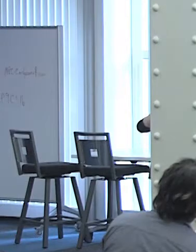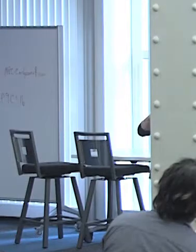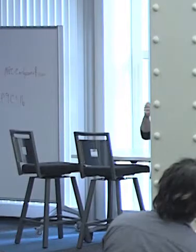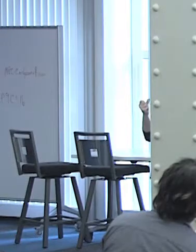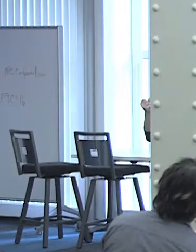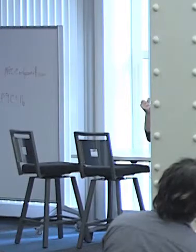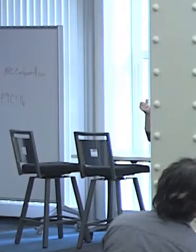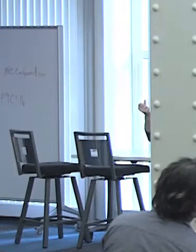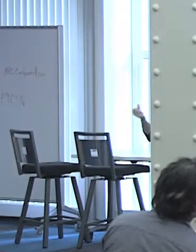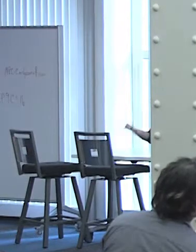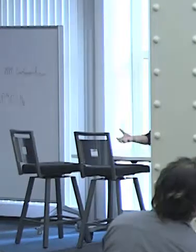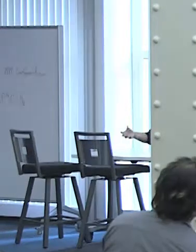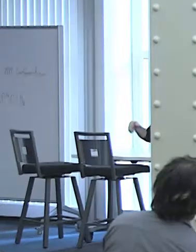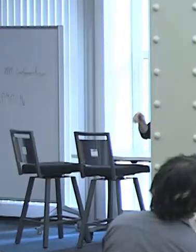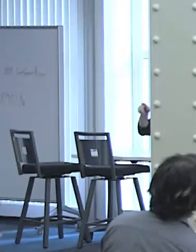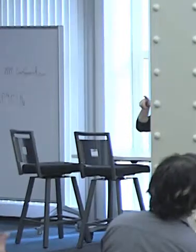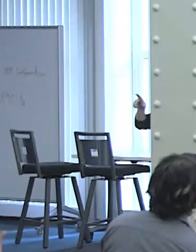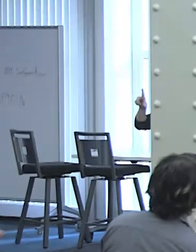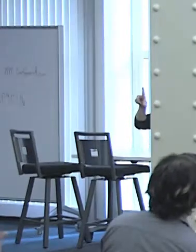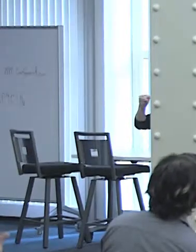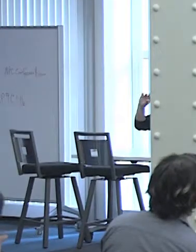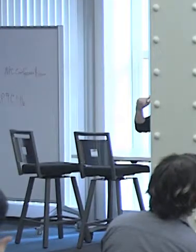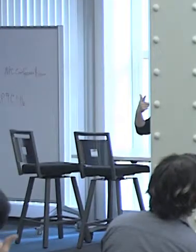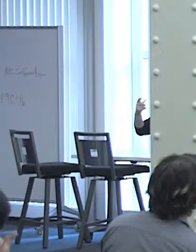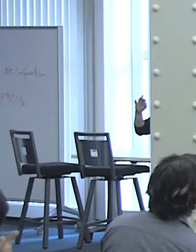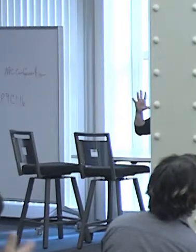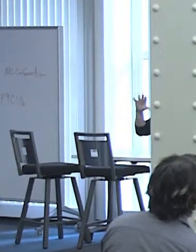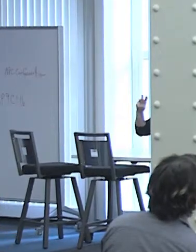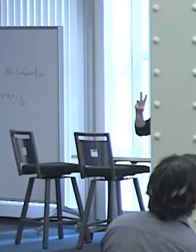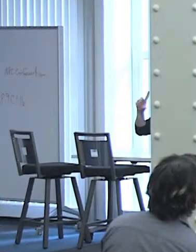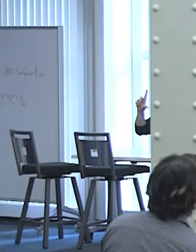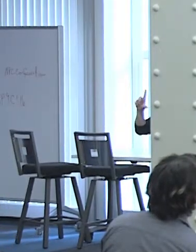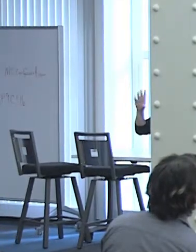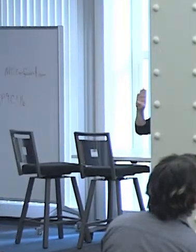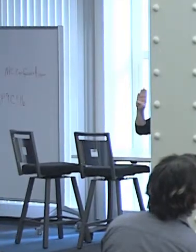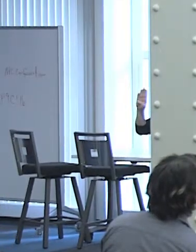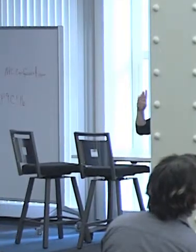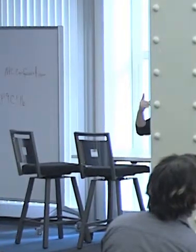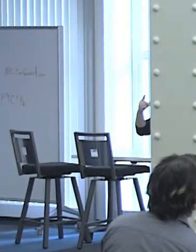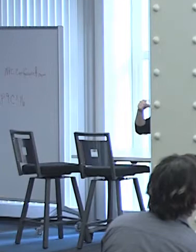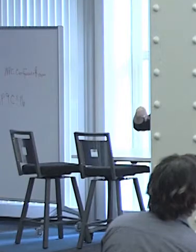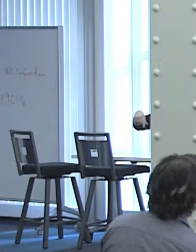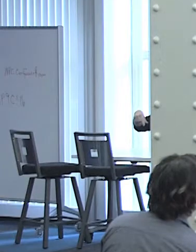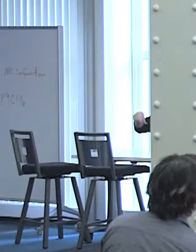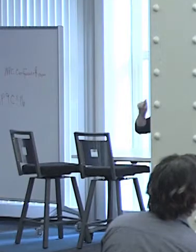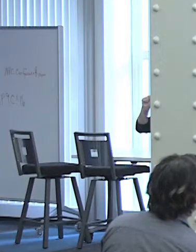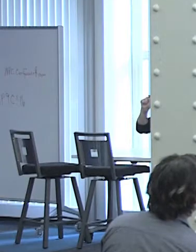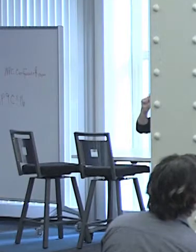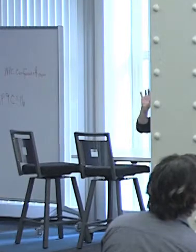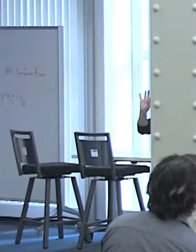Poly Law Fellow at the national LGBTQ task force. And here's Lydia.